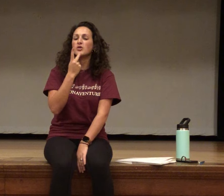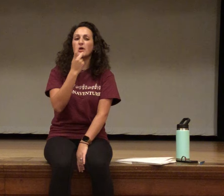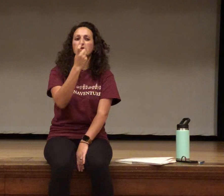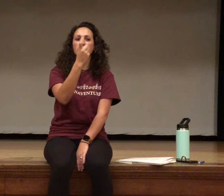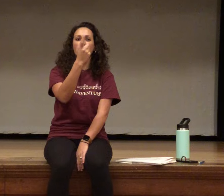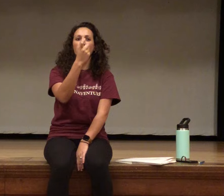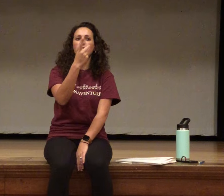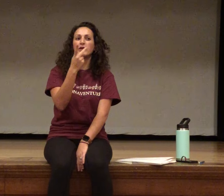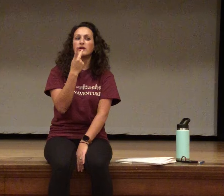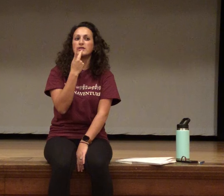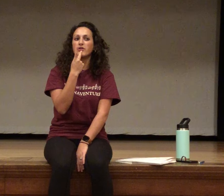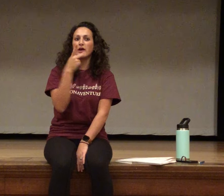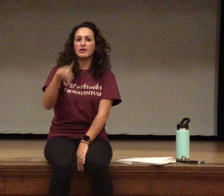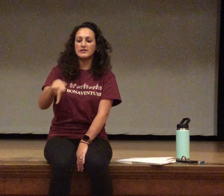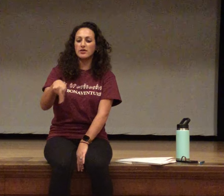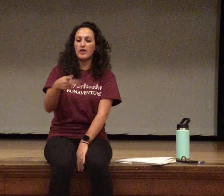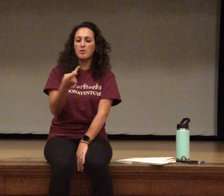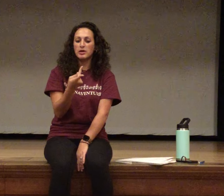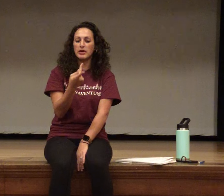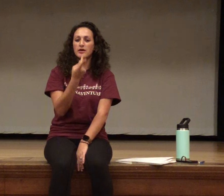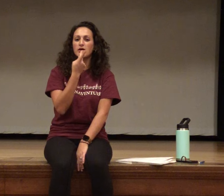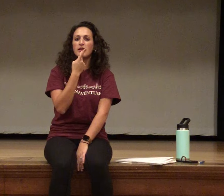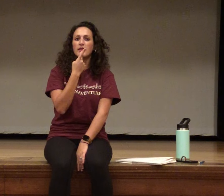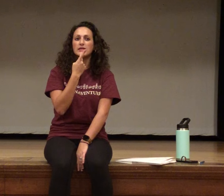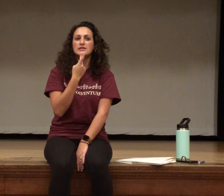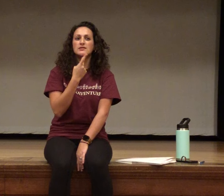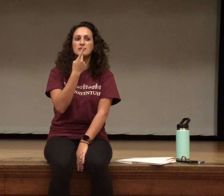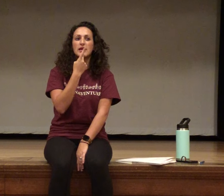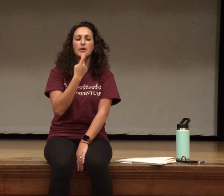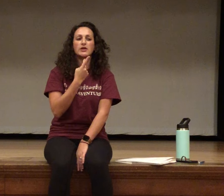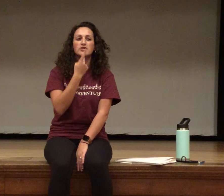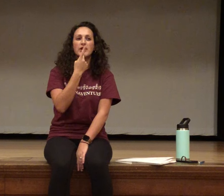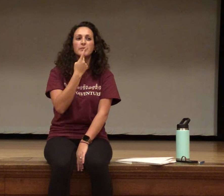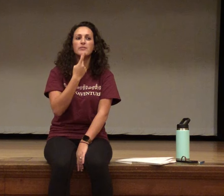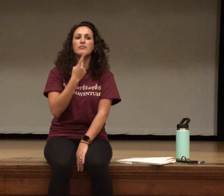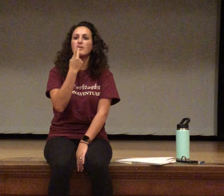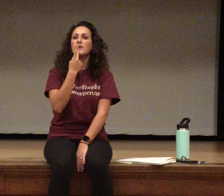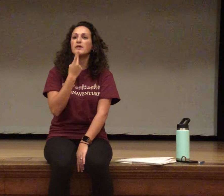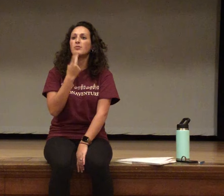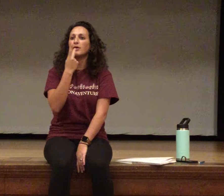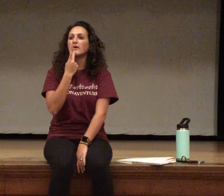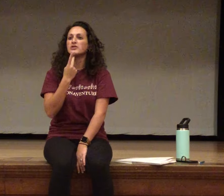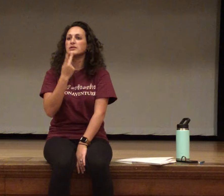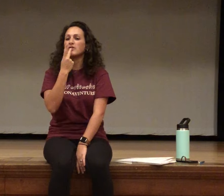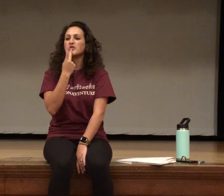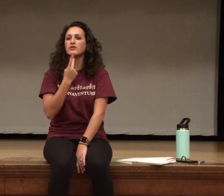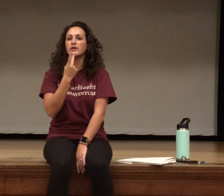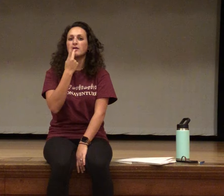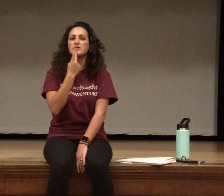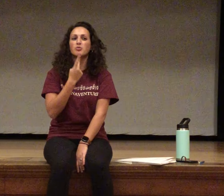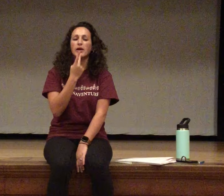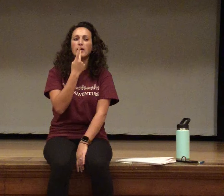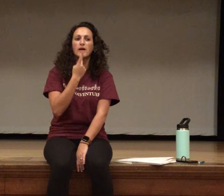so make sure that pointer finger is still there it's still that P that same hand shape but now it's just on your chin right there so pink